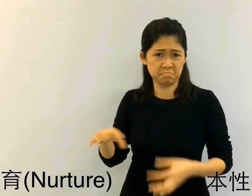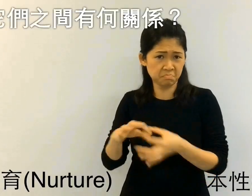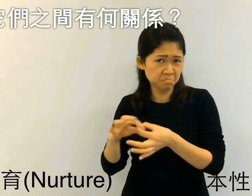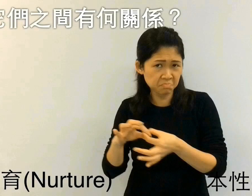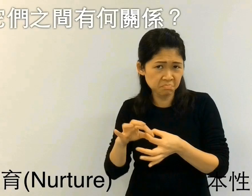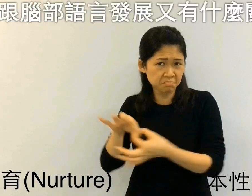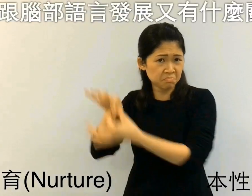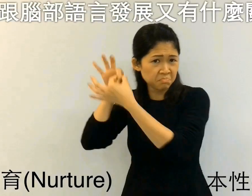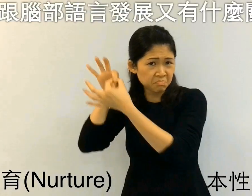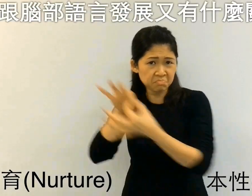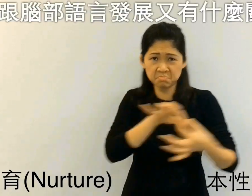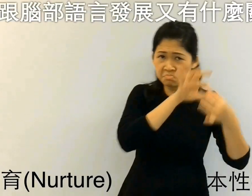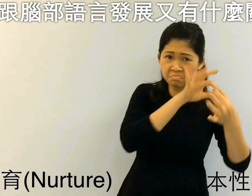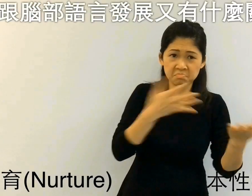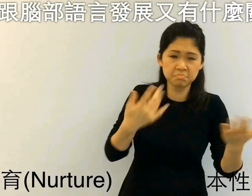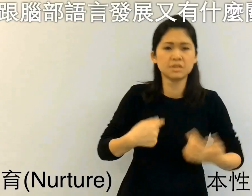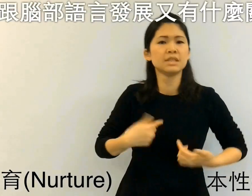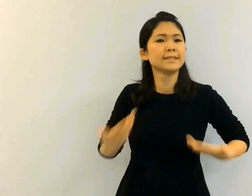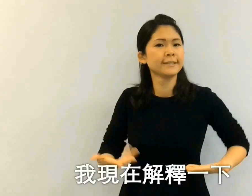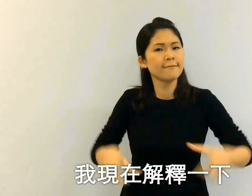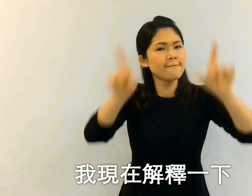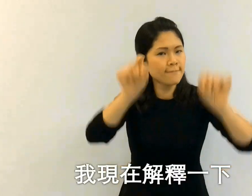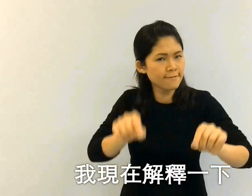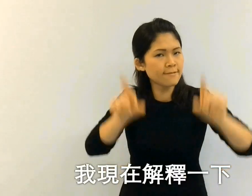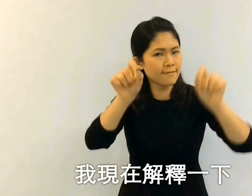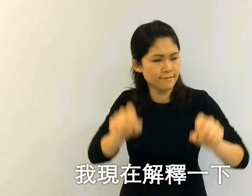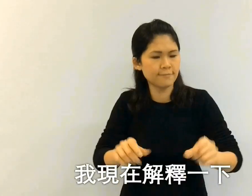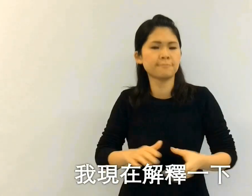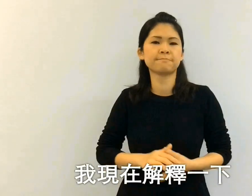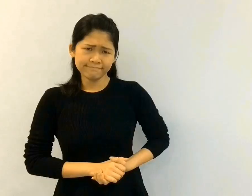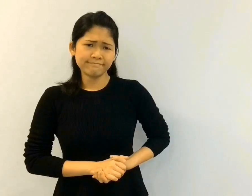What is the correlation between them? And what is the correlation with brain development? Now let me explain: